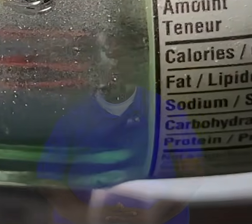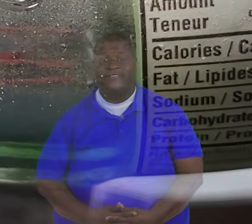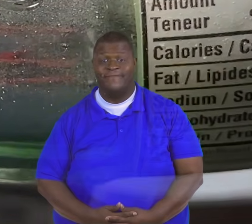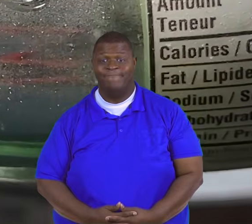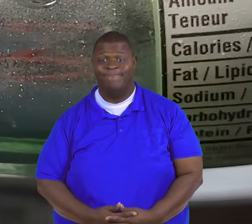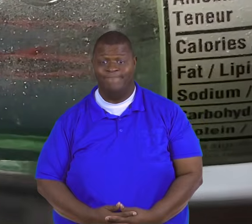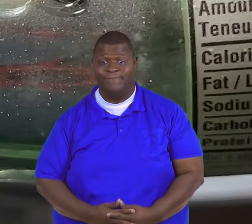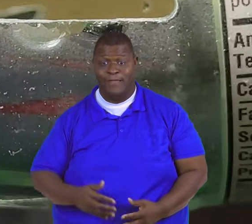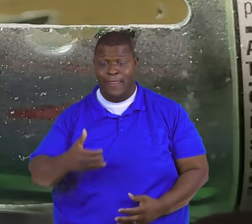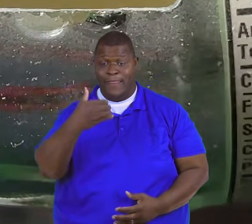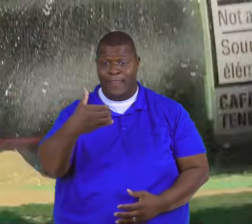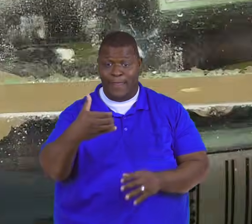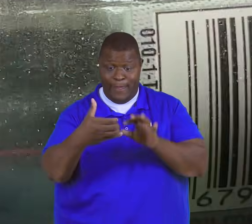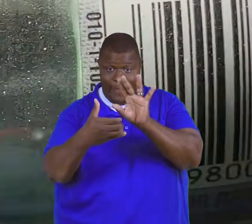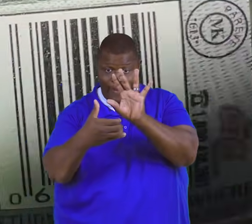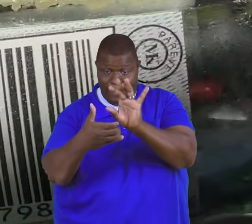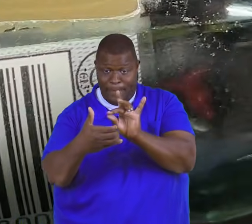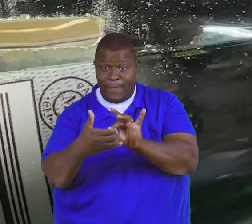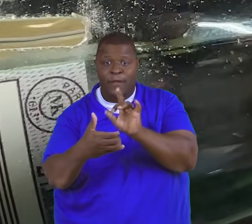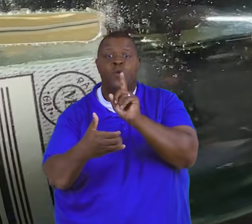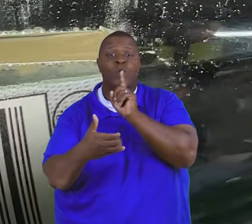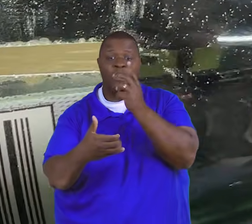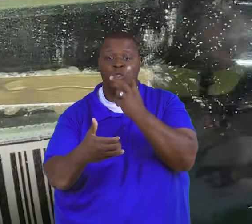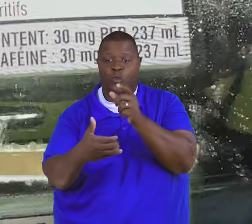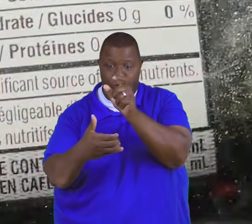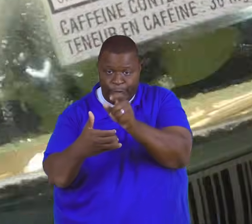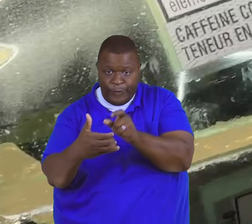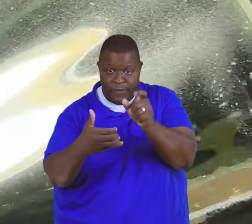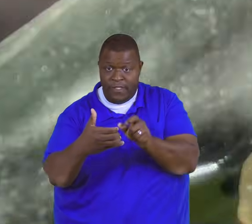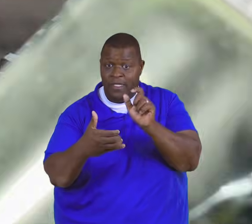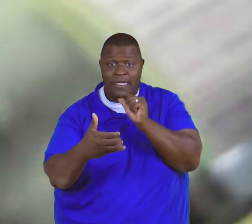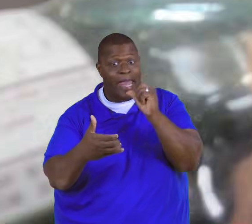That's a slot in a bottle. Okay, I also milled two. They're not pretty, but holy cow.